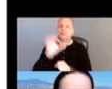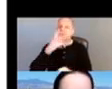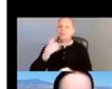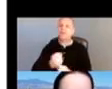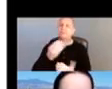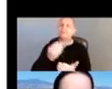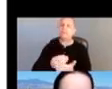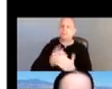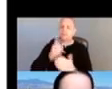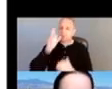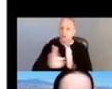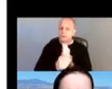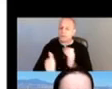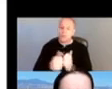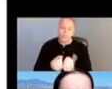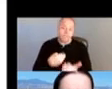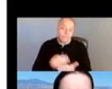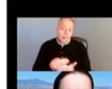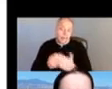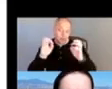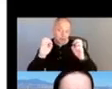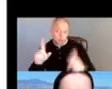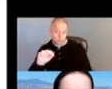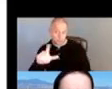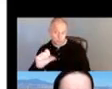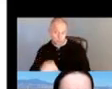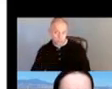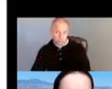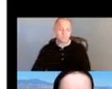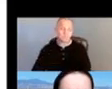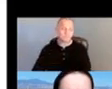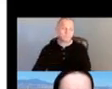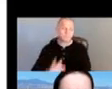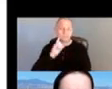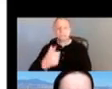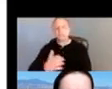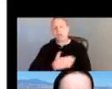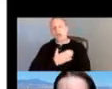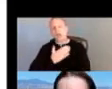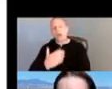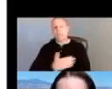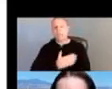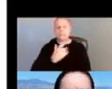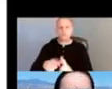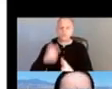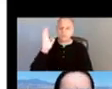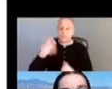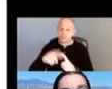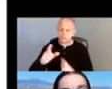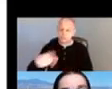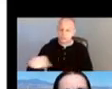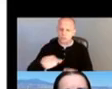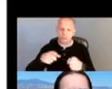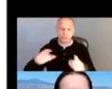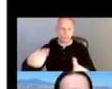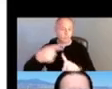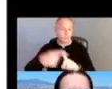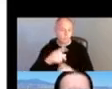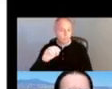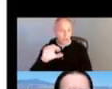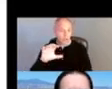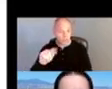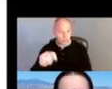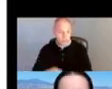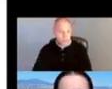I'm so happy to be presenting to you during the month of October. As October is National